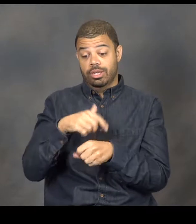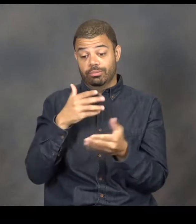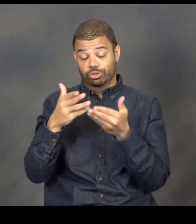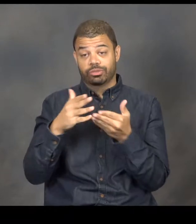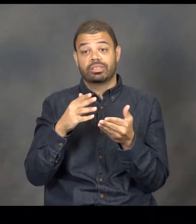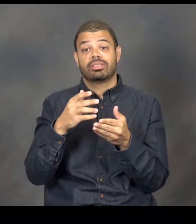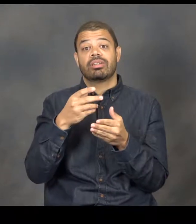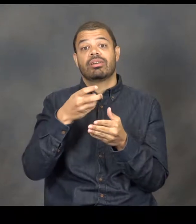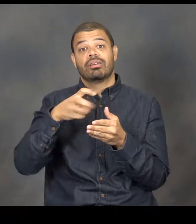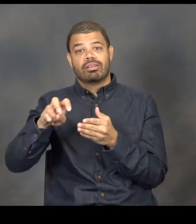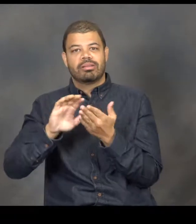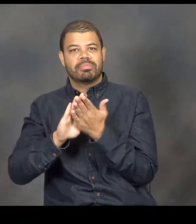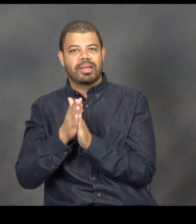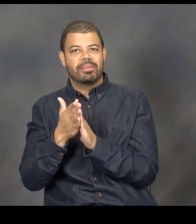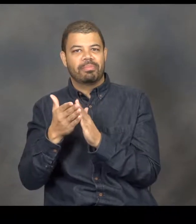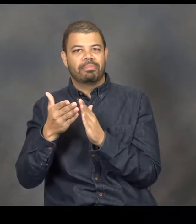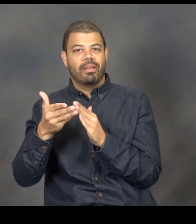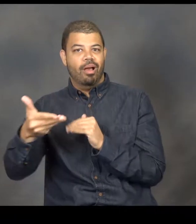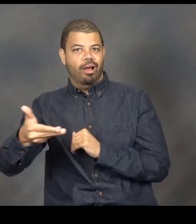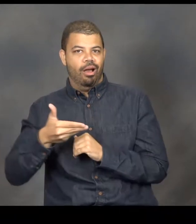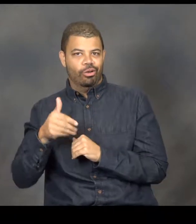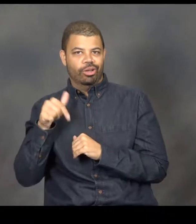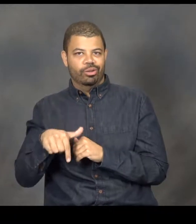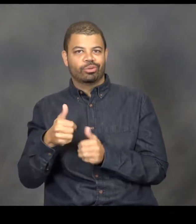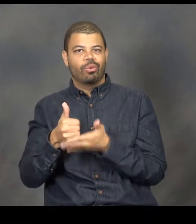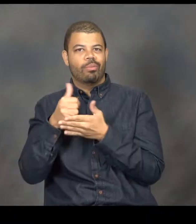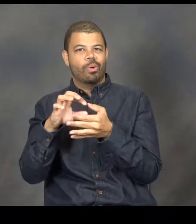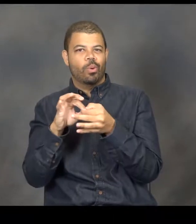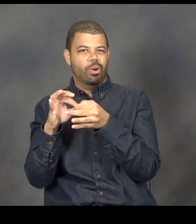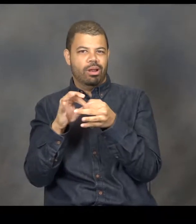to get your taxes done, you can be assured that the volunteer who is preparing your taxes is trained and certified in tax law and tax ID procedure. And they are not the last line of defense.